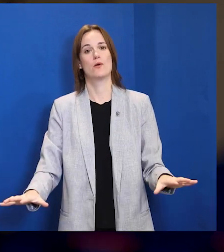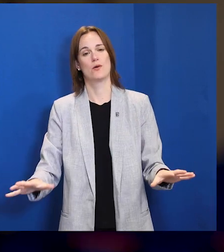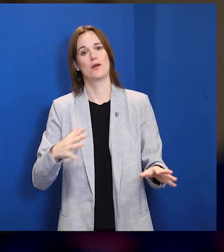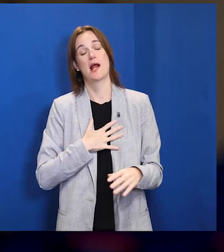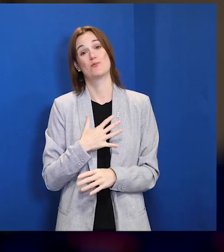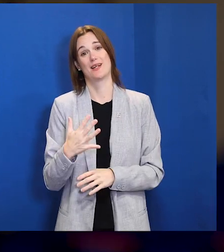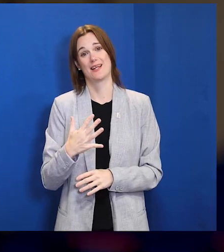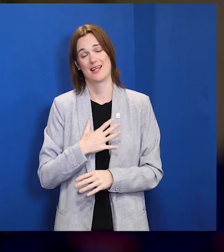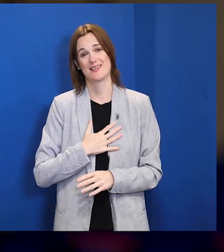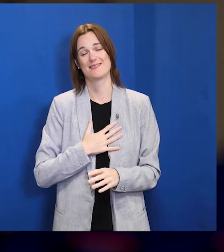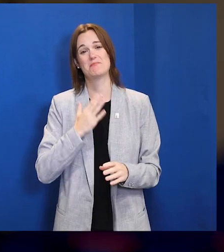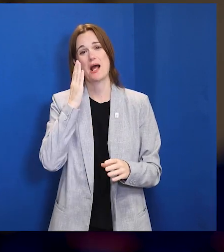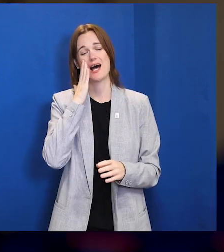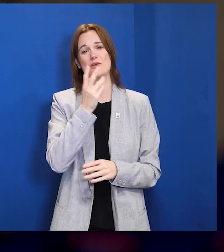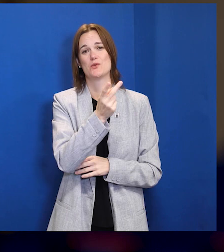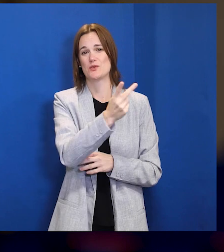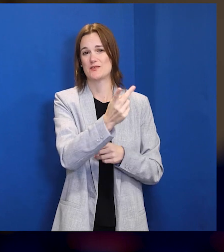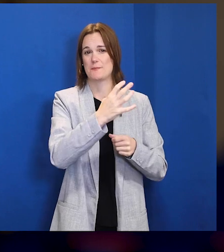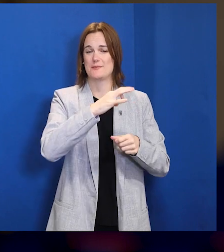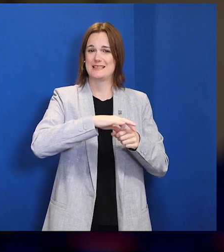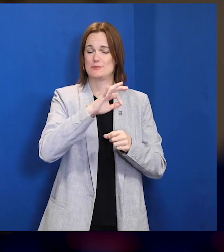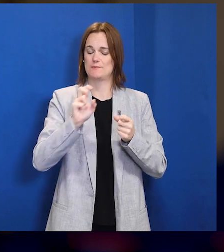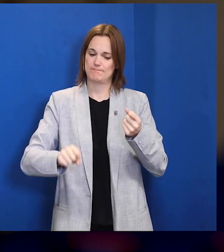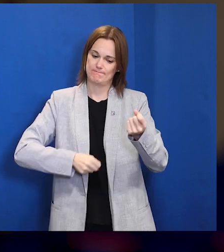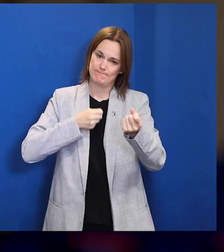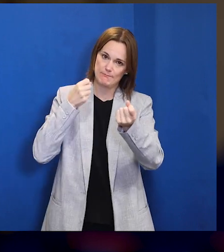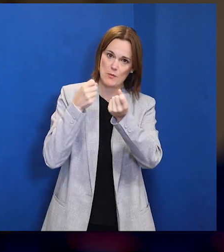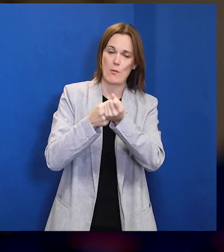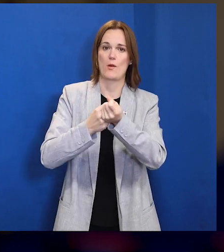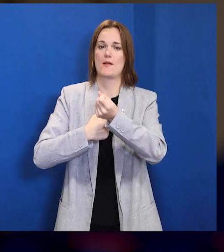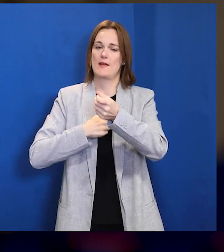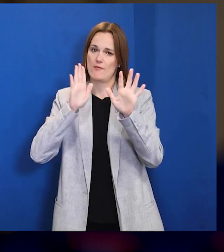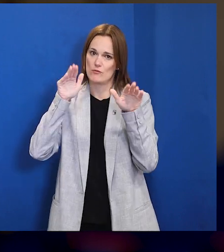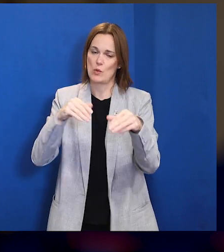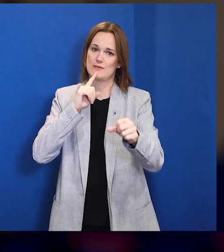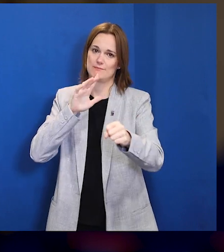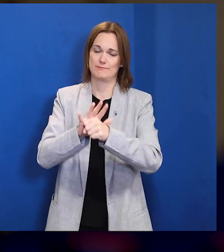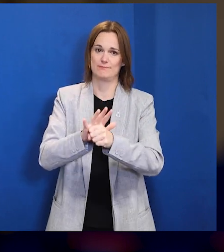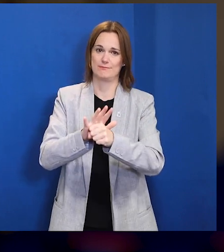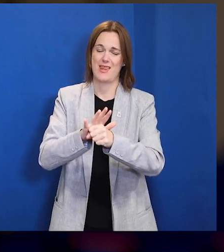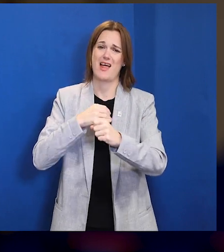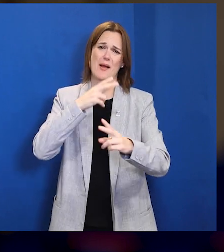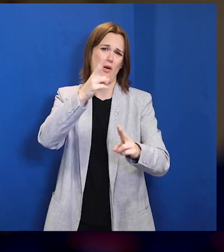until I completed and graduated in 2021. Somehow their spirit allowed me to maintain my focus